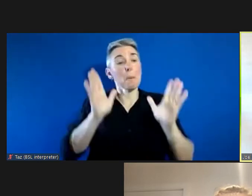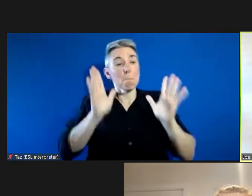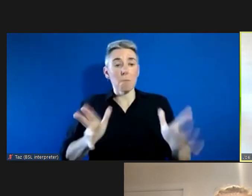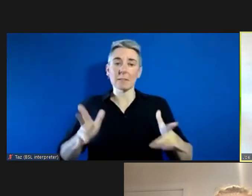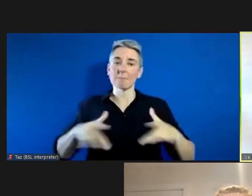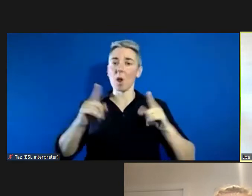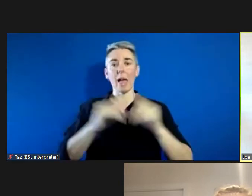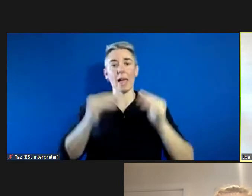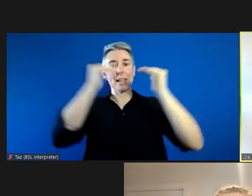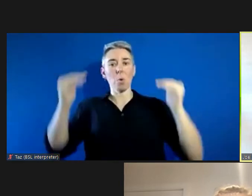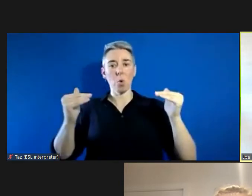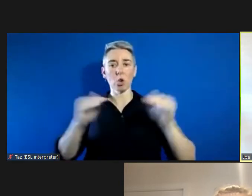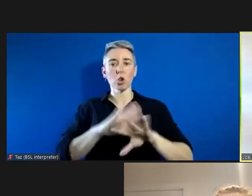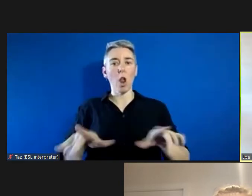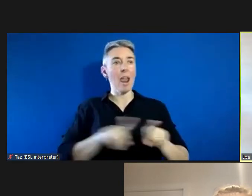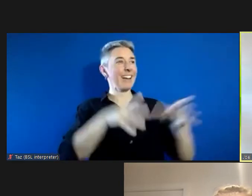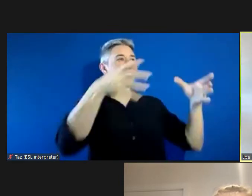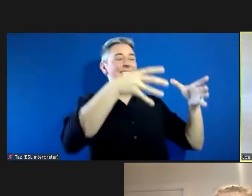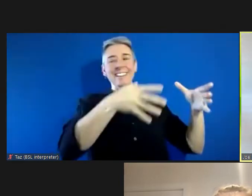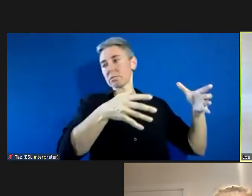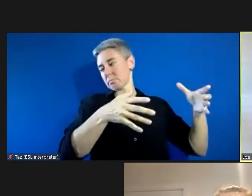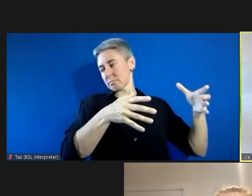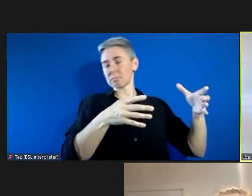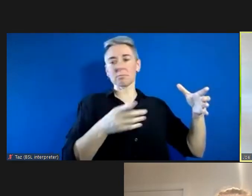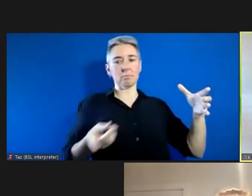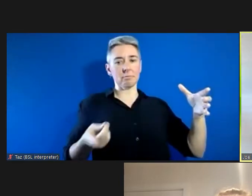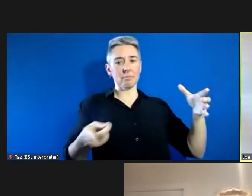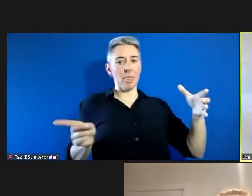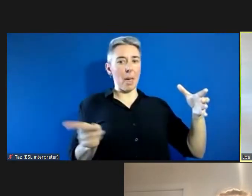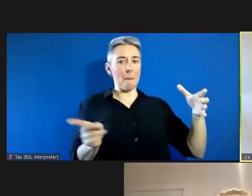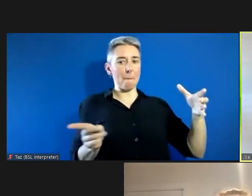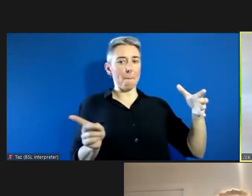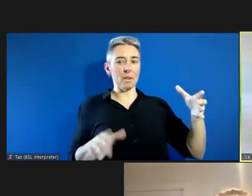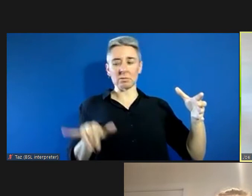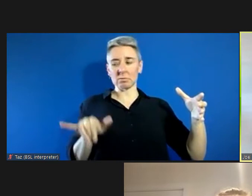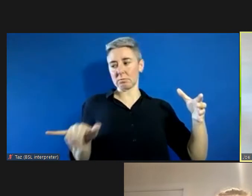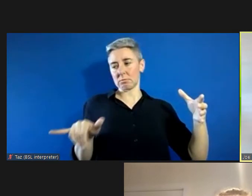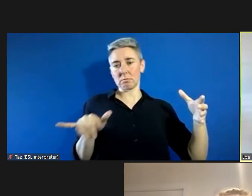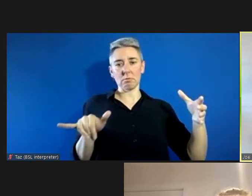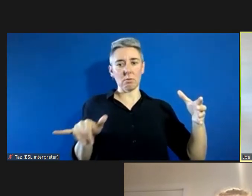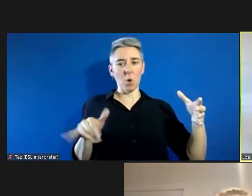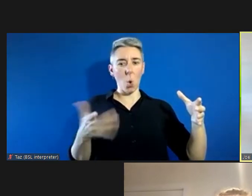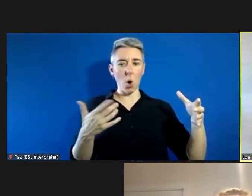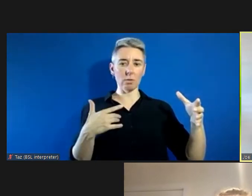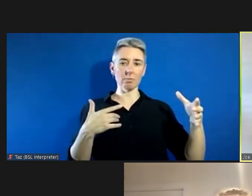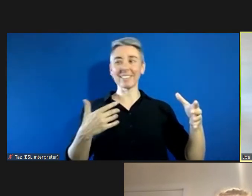not as the other not as subjects of either pity or suspicion, or with a veneer of liberalism.